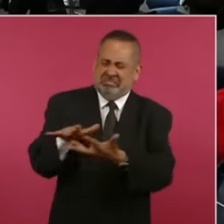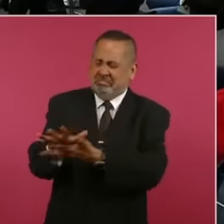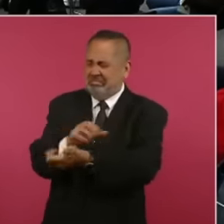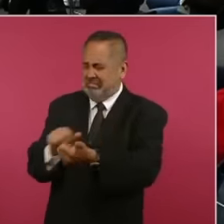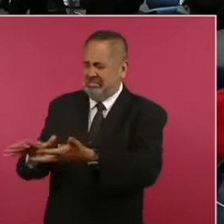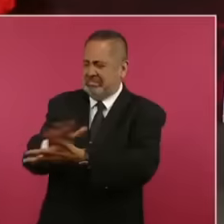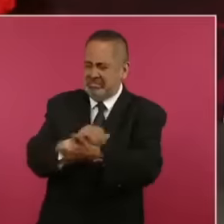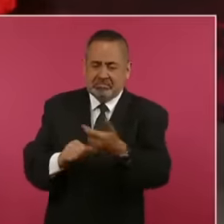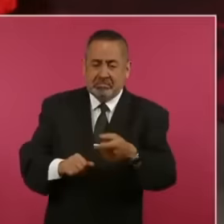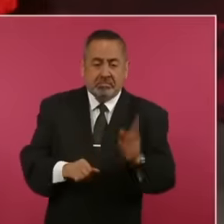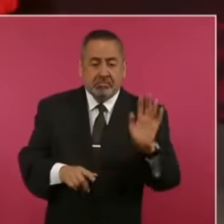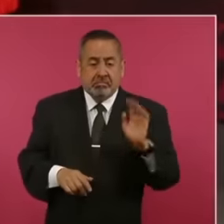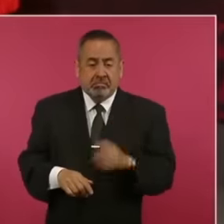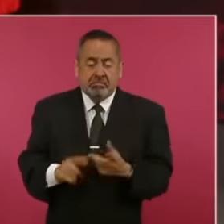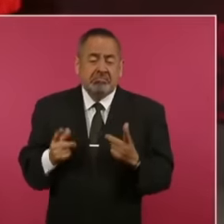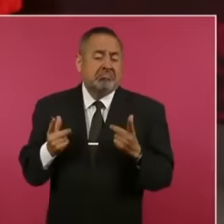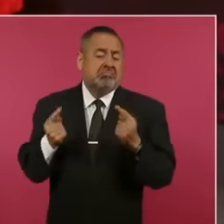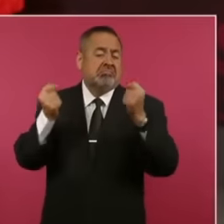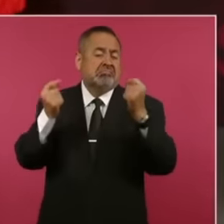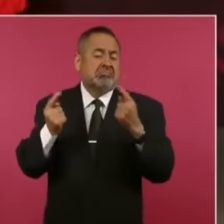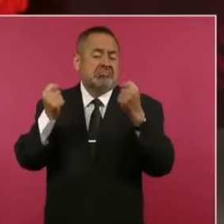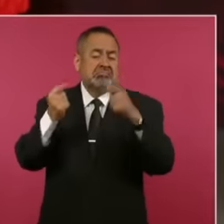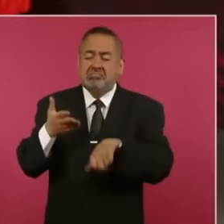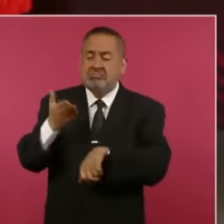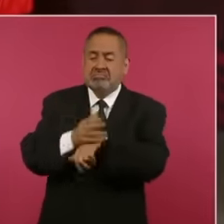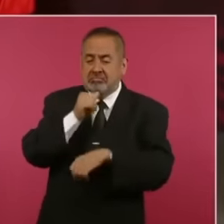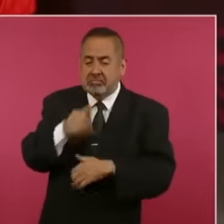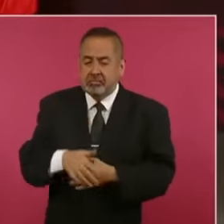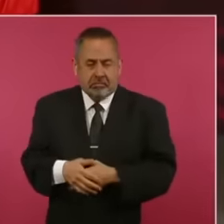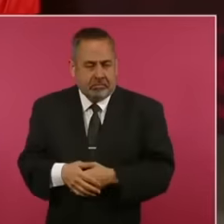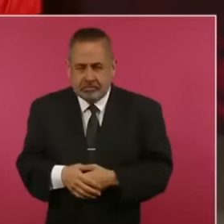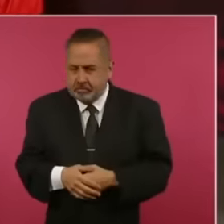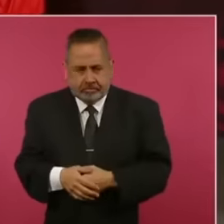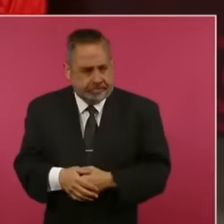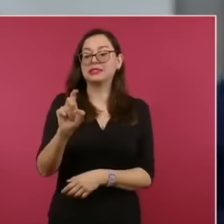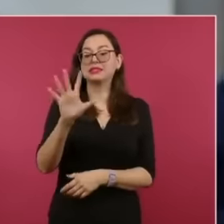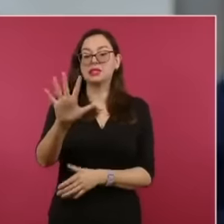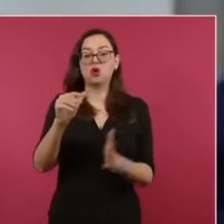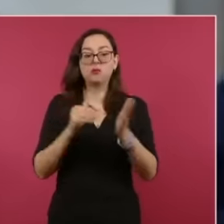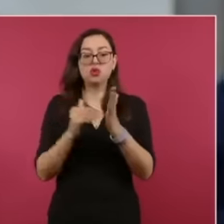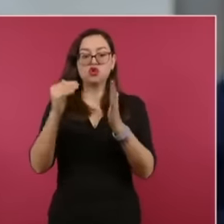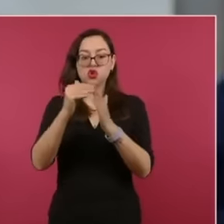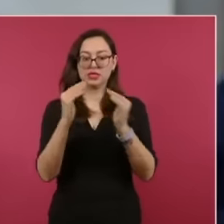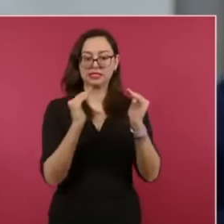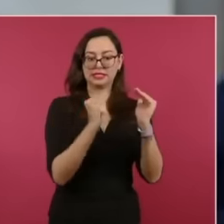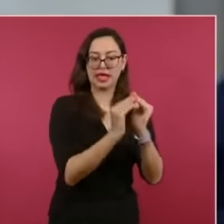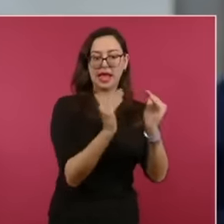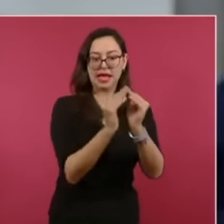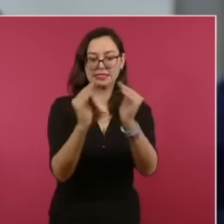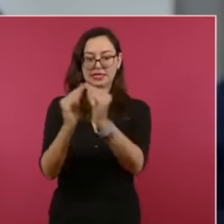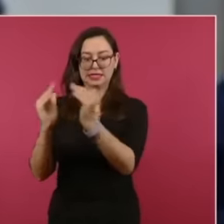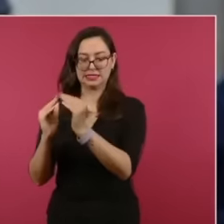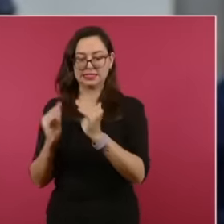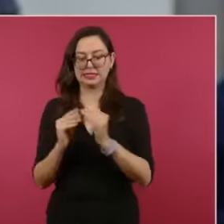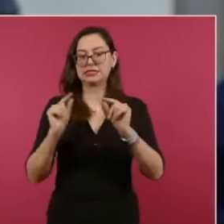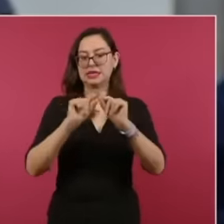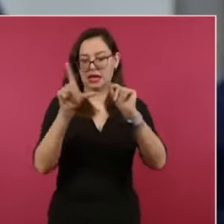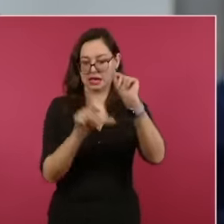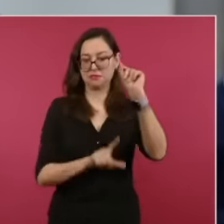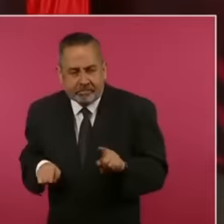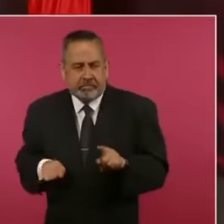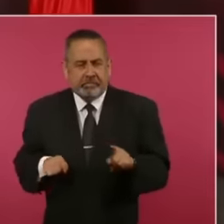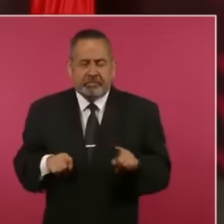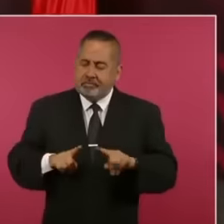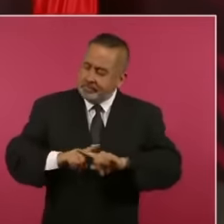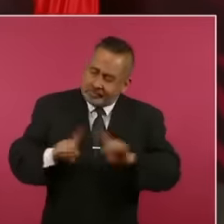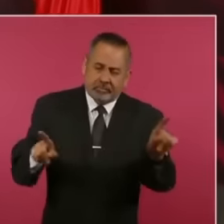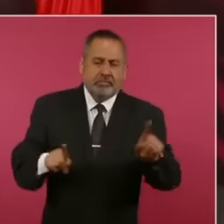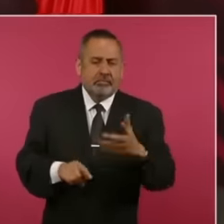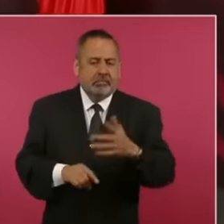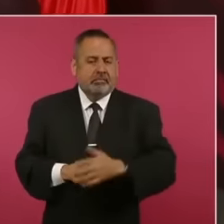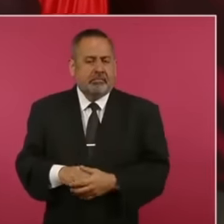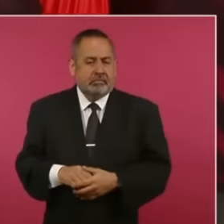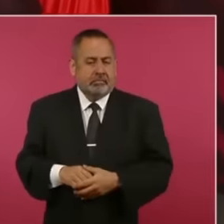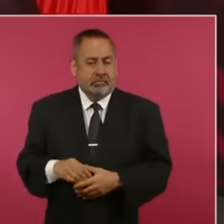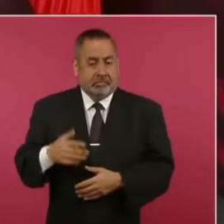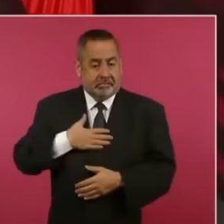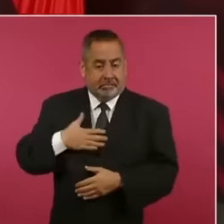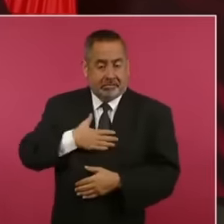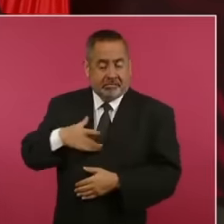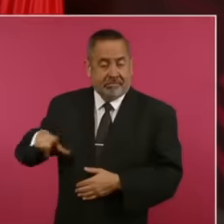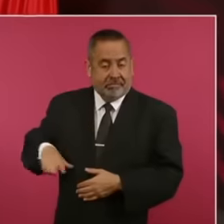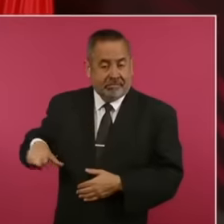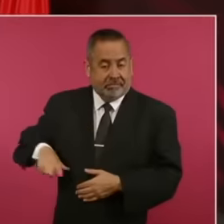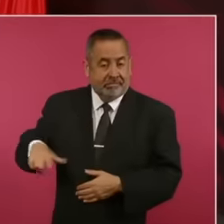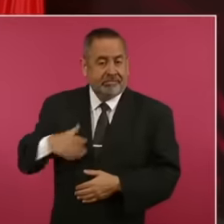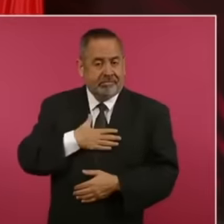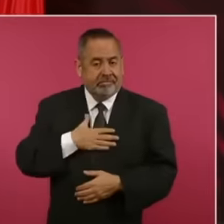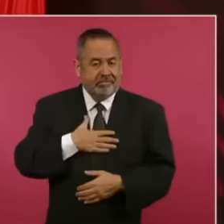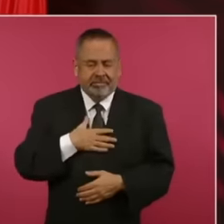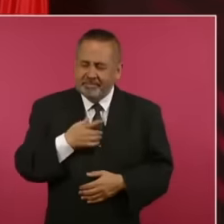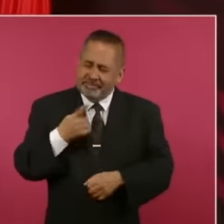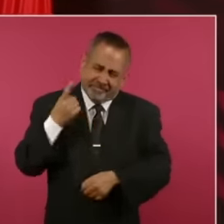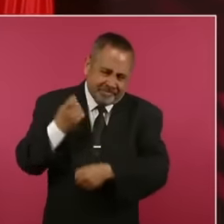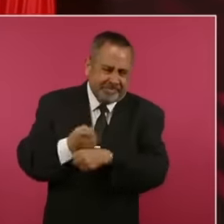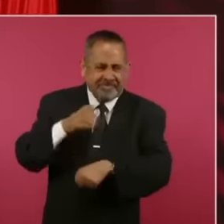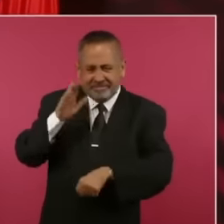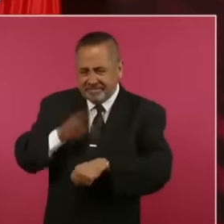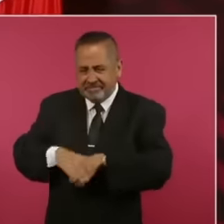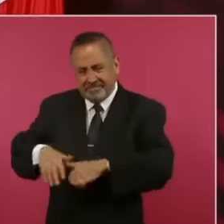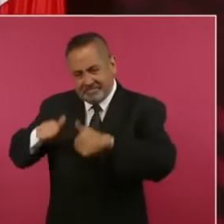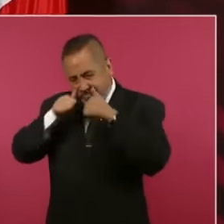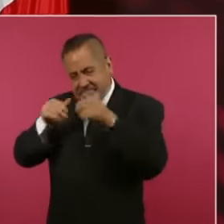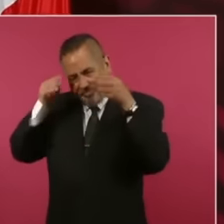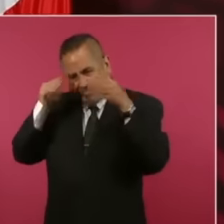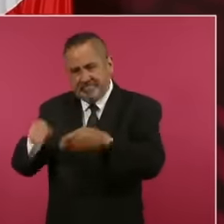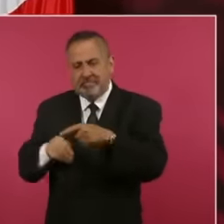with impunity, they have nothing to do with what we do, on the contrary, this government is the one that